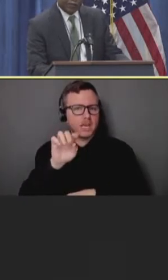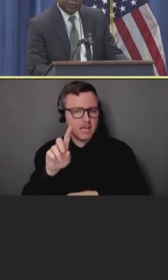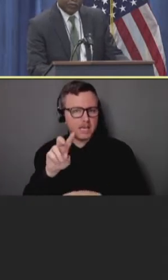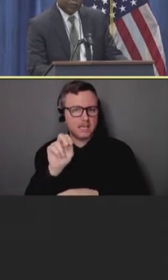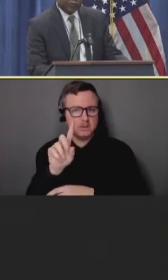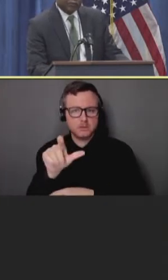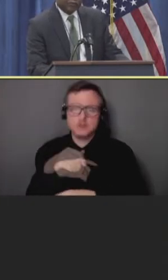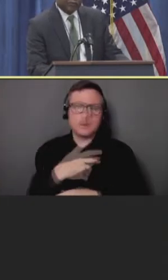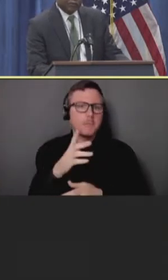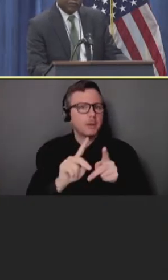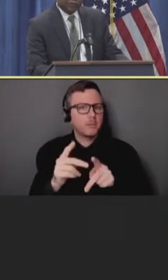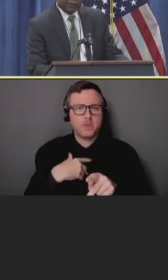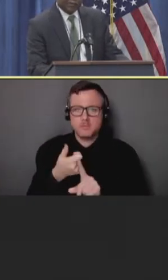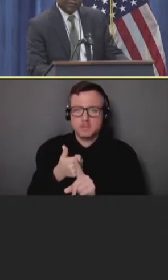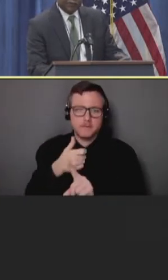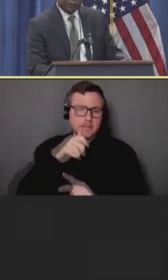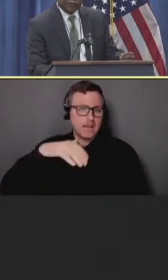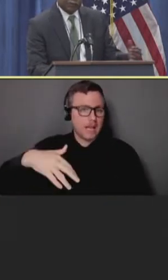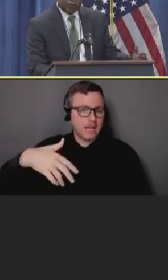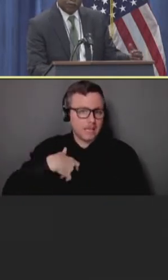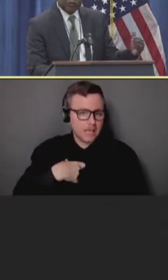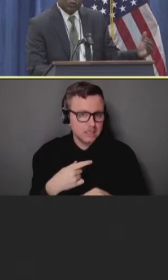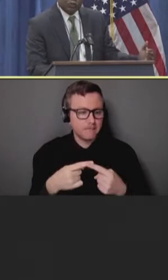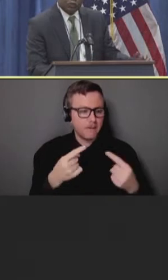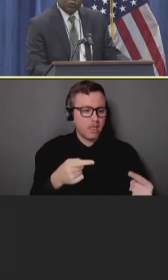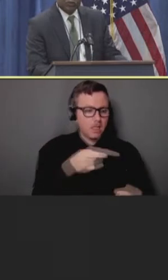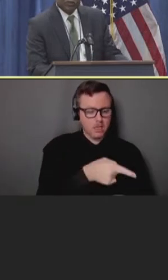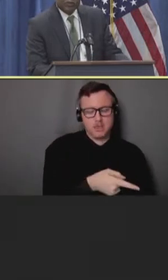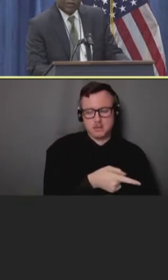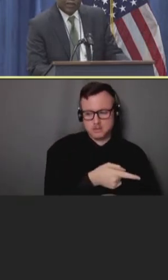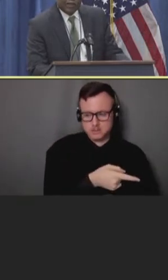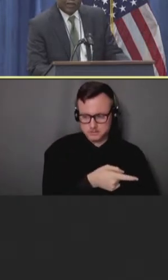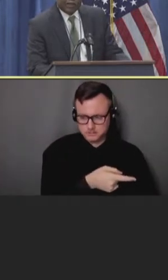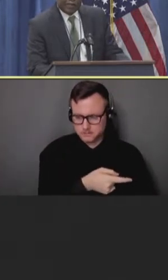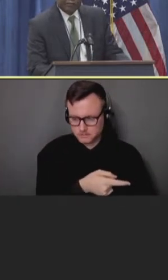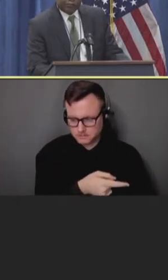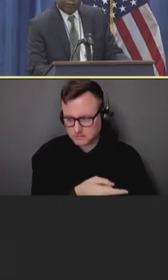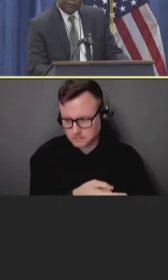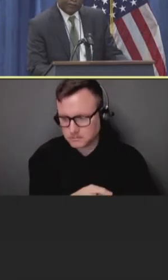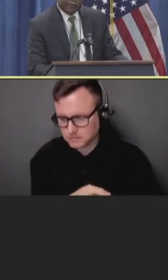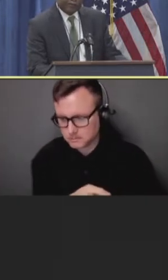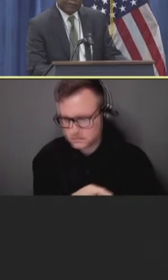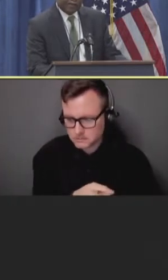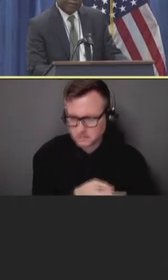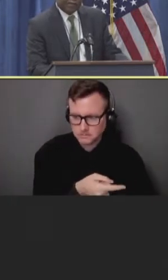experience with the smallpox vaccine versus those who had previously been vaccinated,